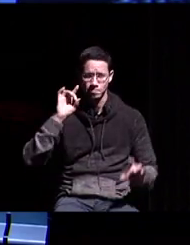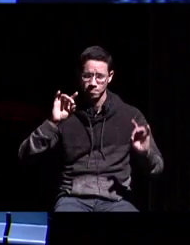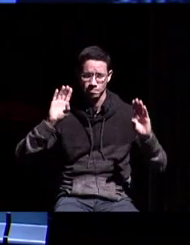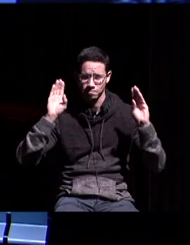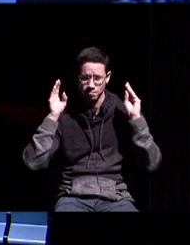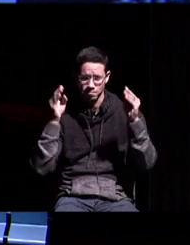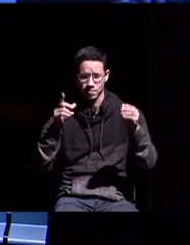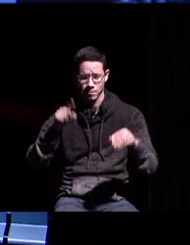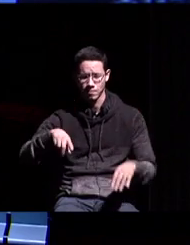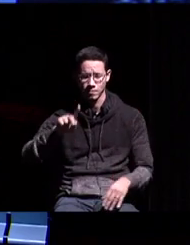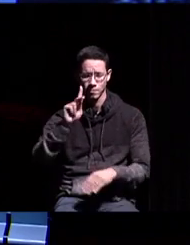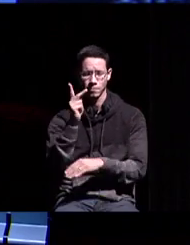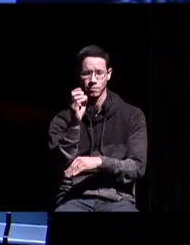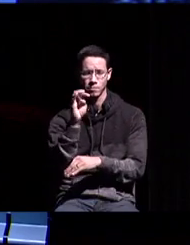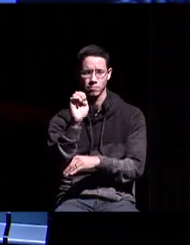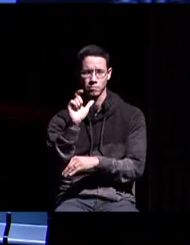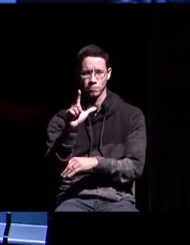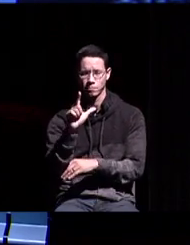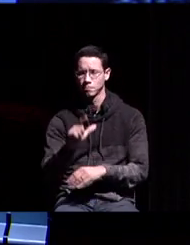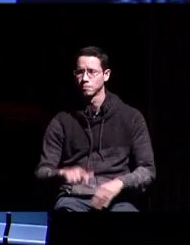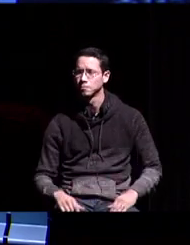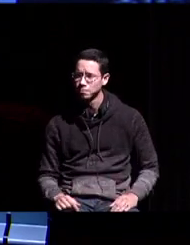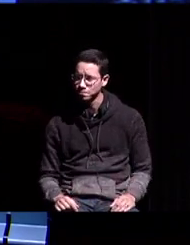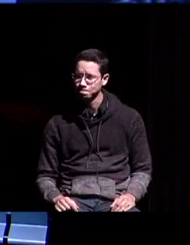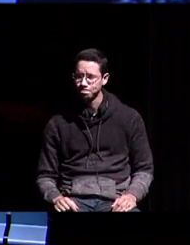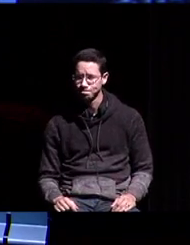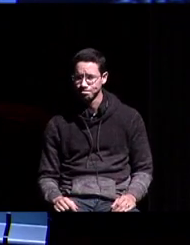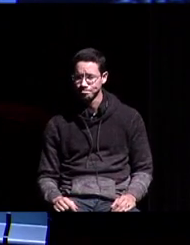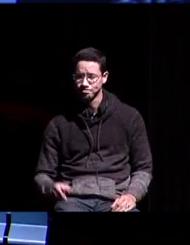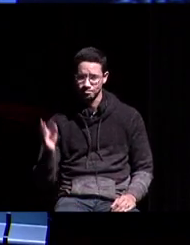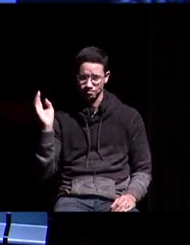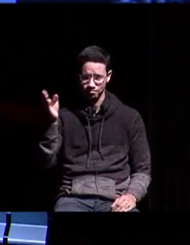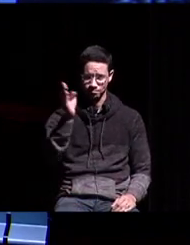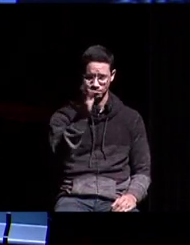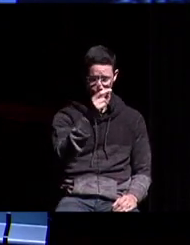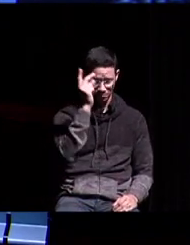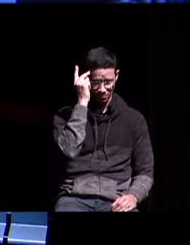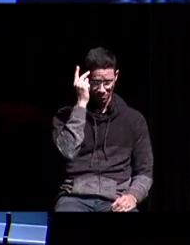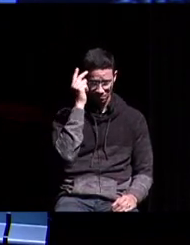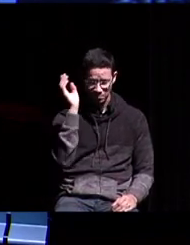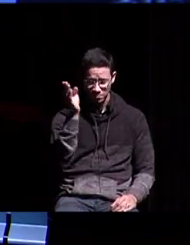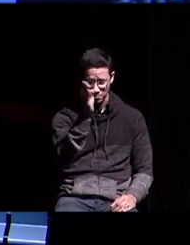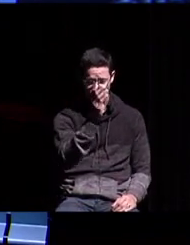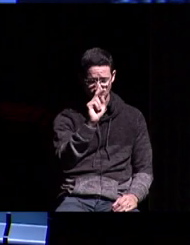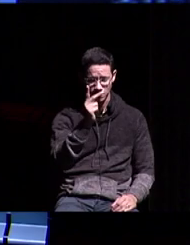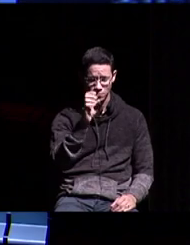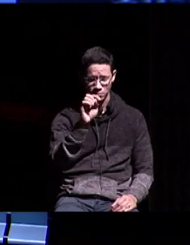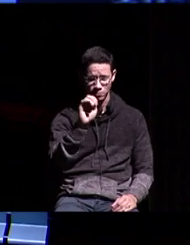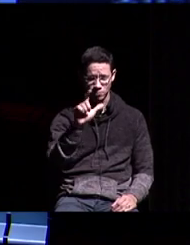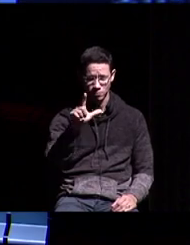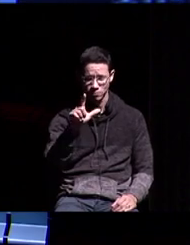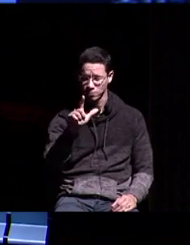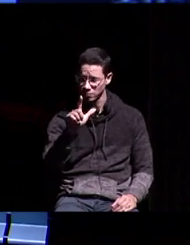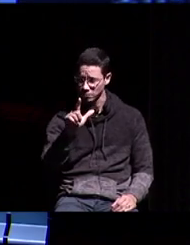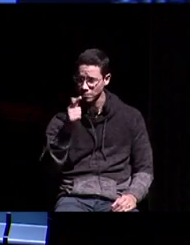If today we go to any of the big hotels in São Paulo We’ll see that a room maid doesn’t work